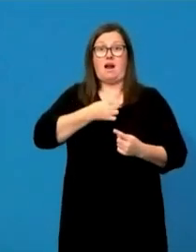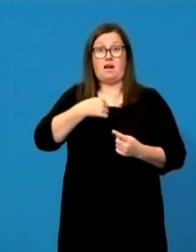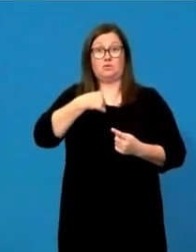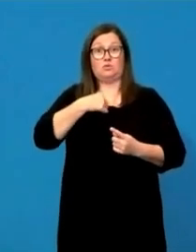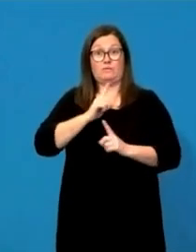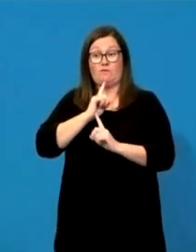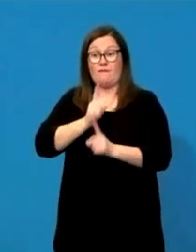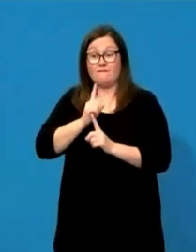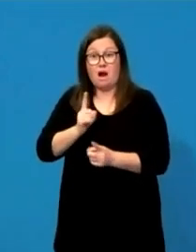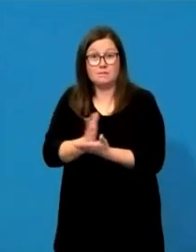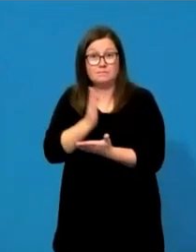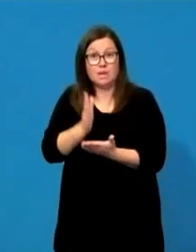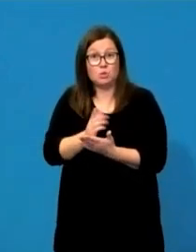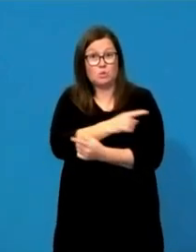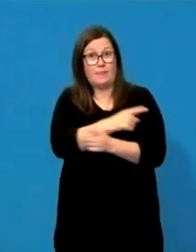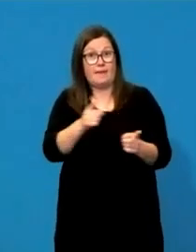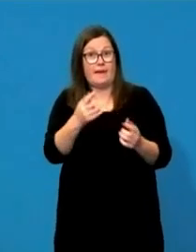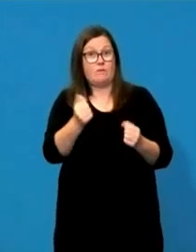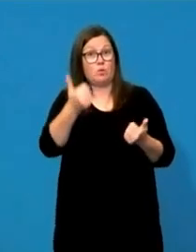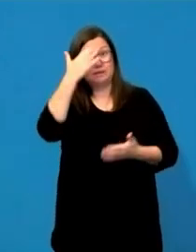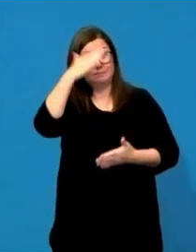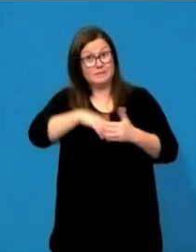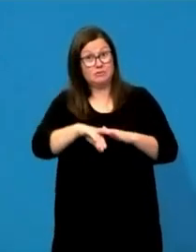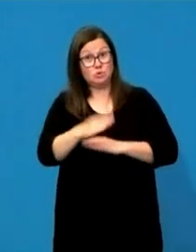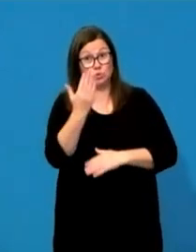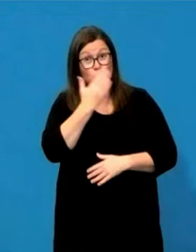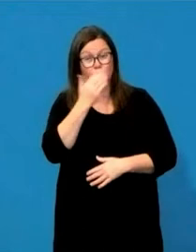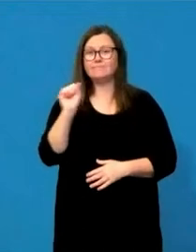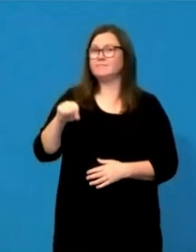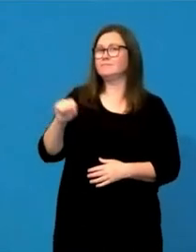Fantastic. Thank you very much. CHAIR: Thank you.